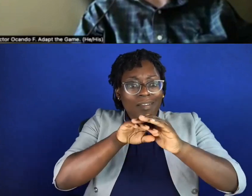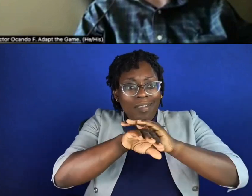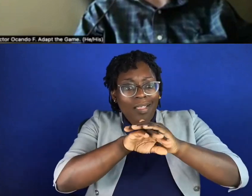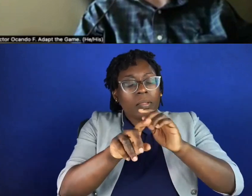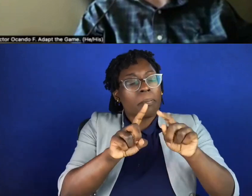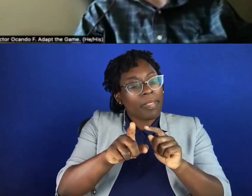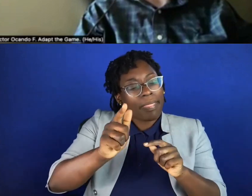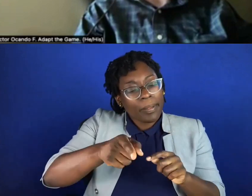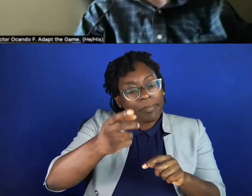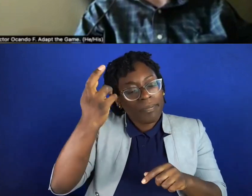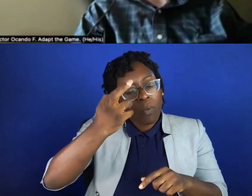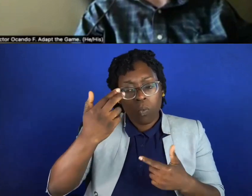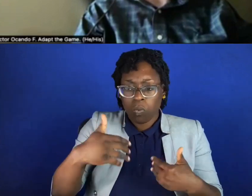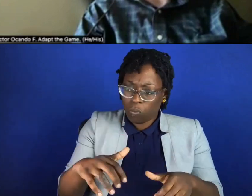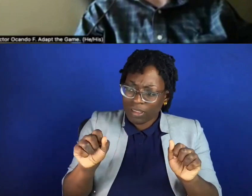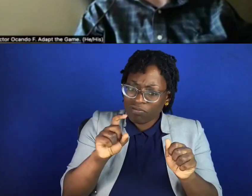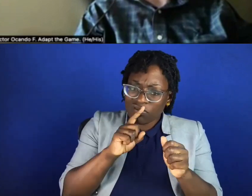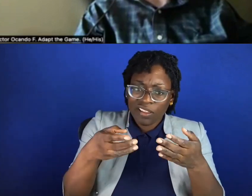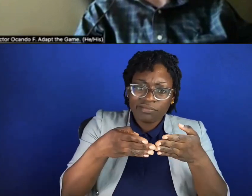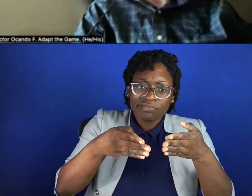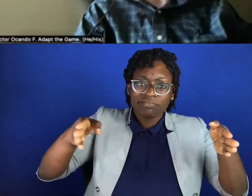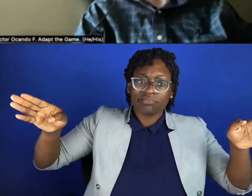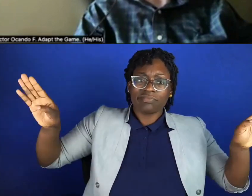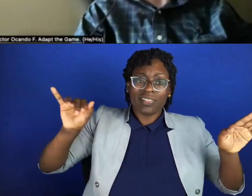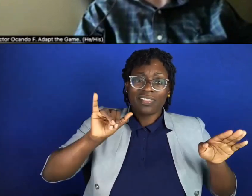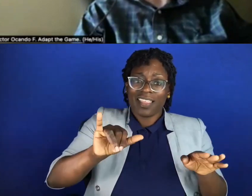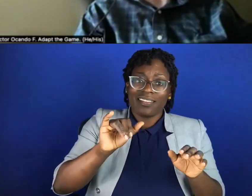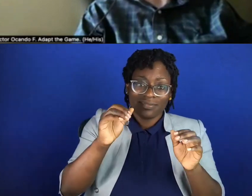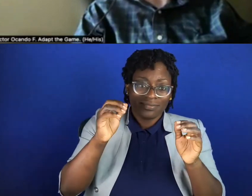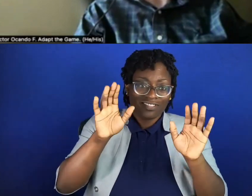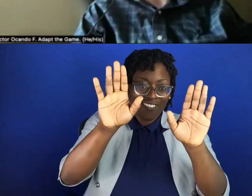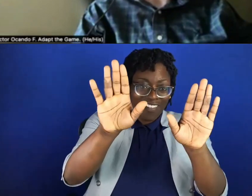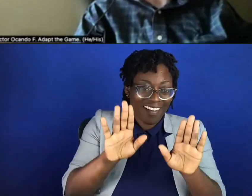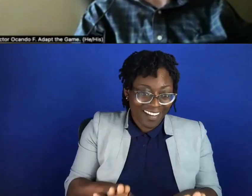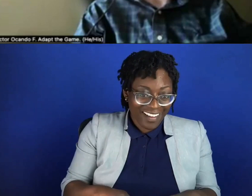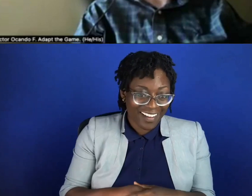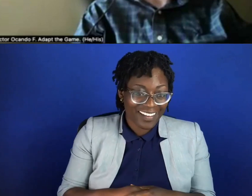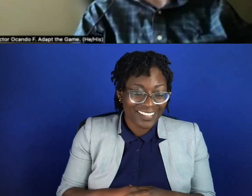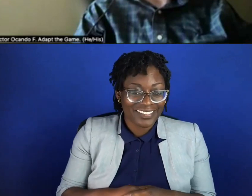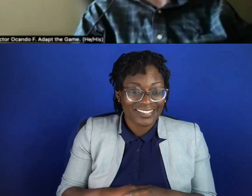So, I love that pivot into an even bigger reach.